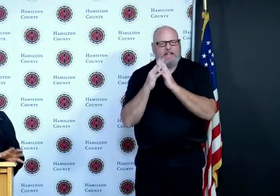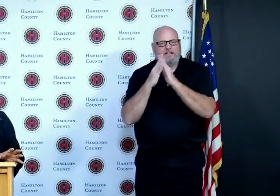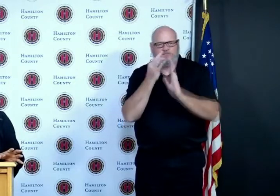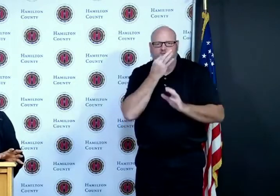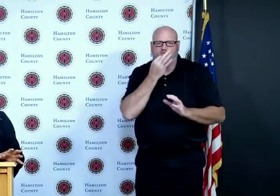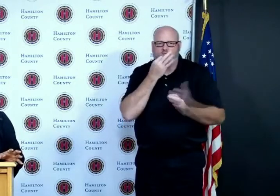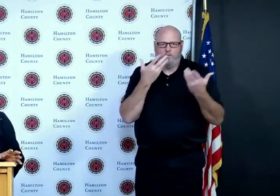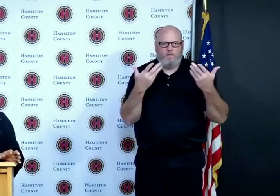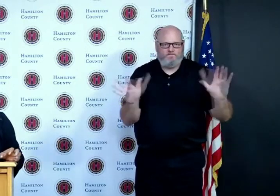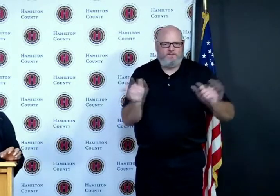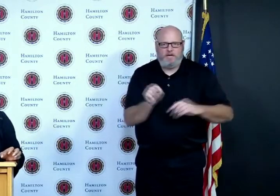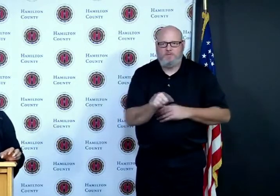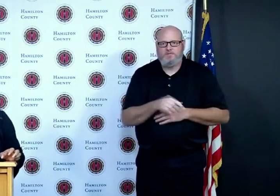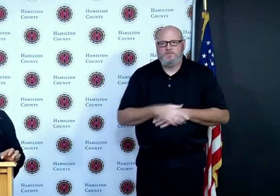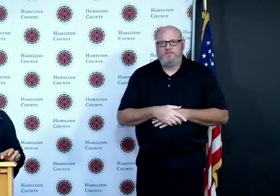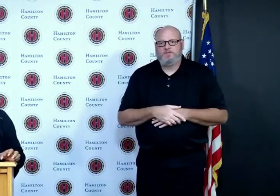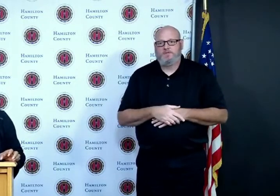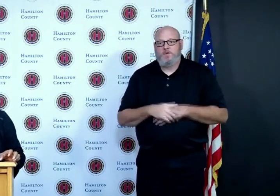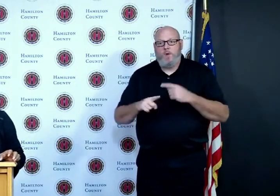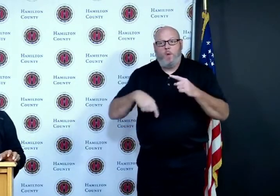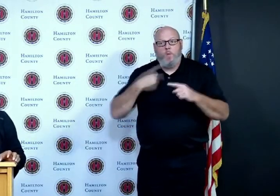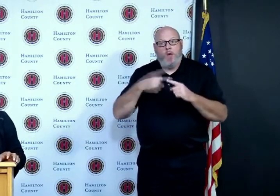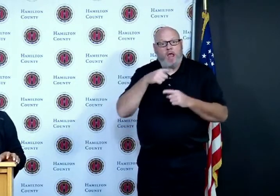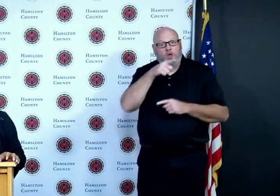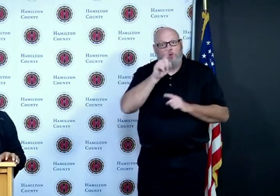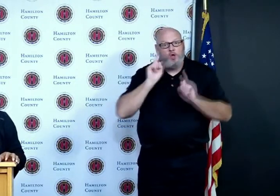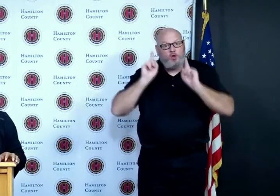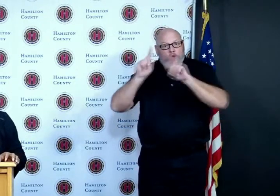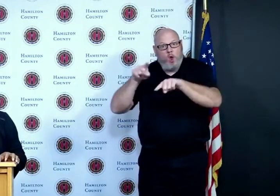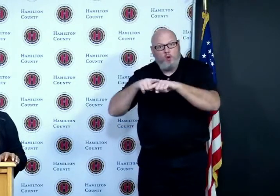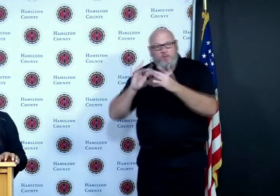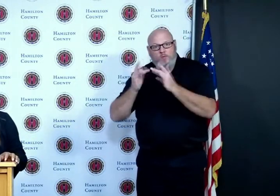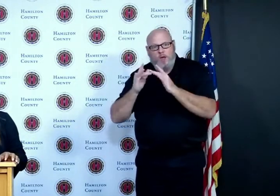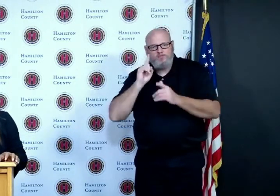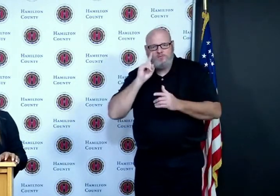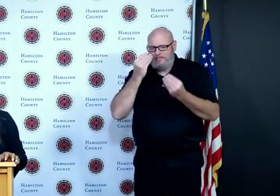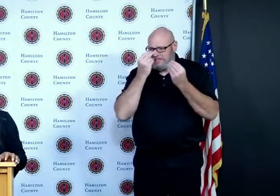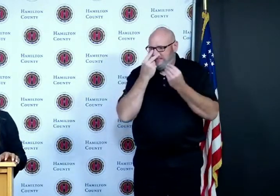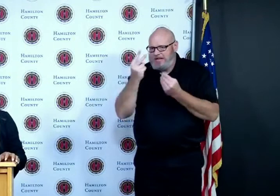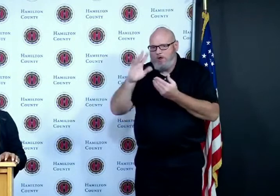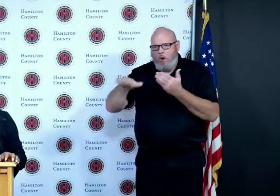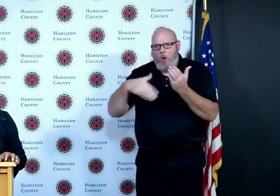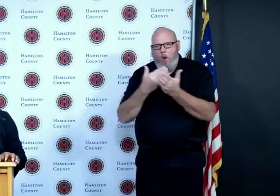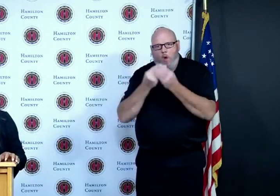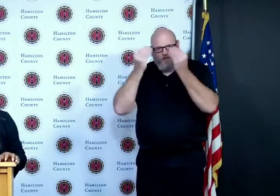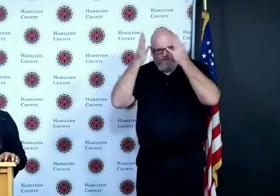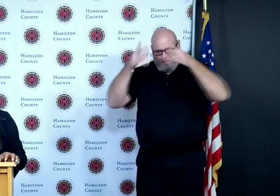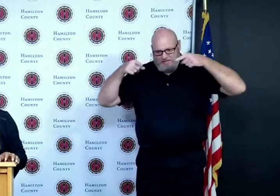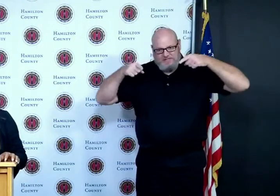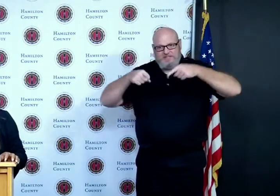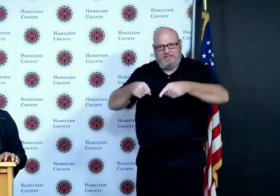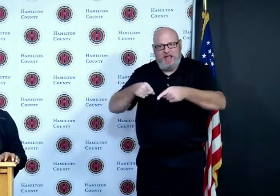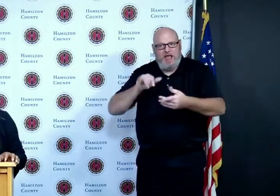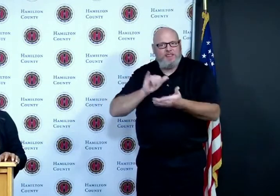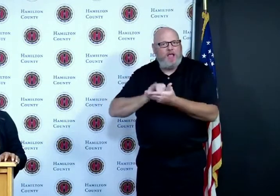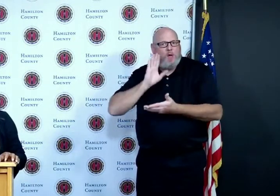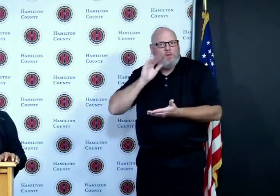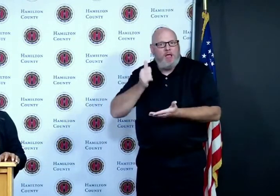the information and help you really navigate the process even from a mobile component secondly we